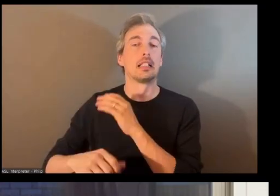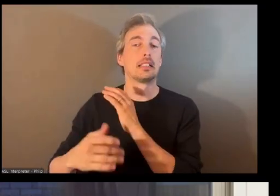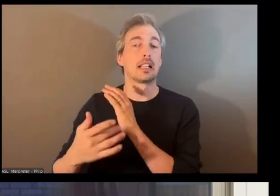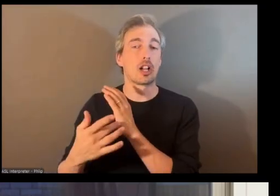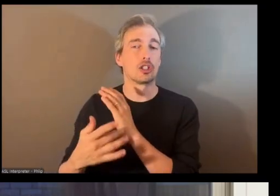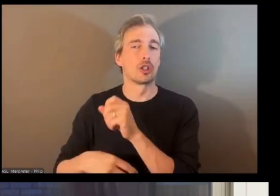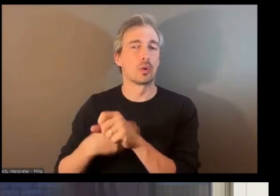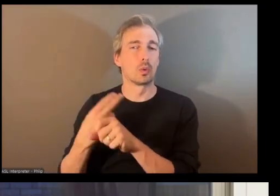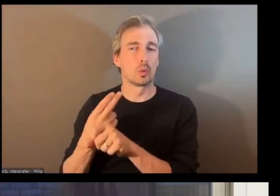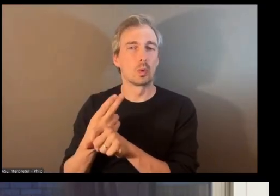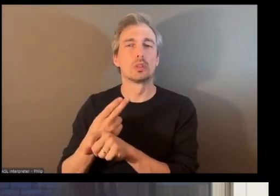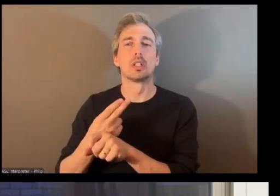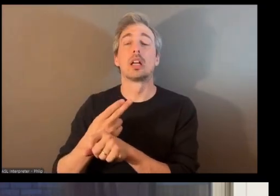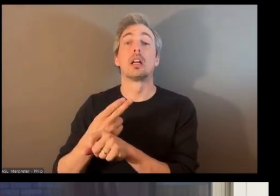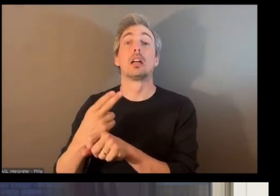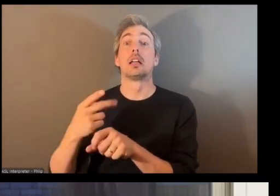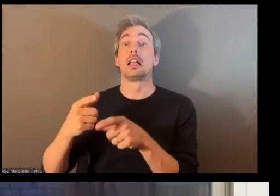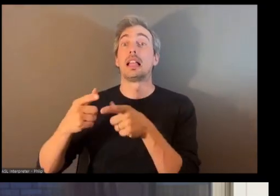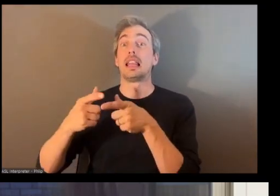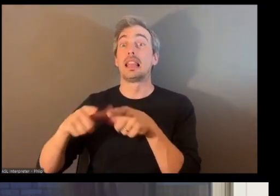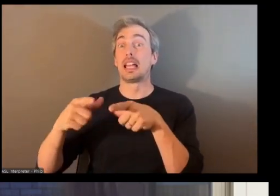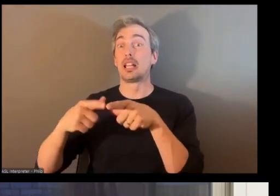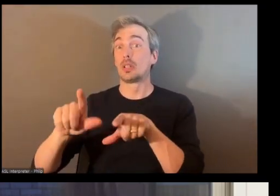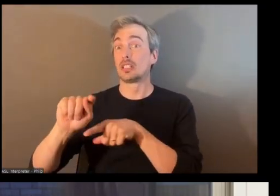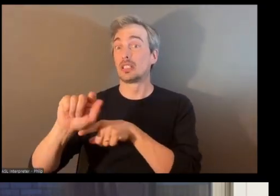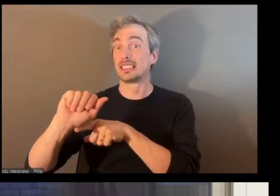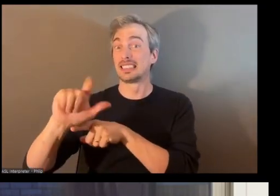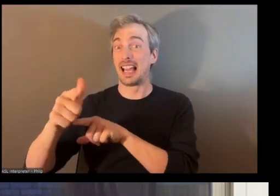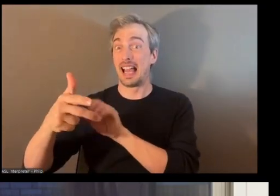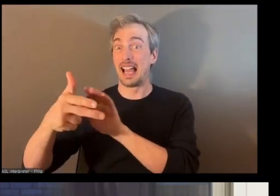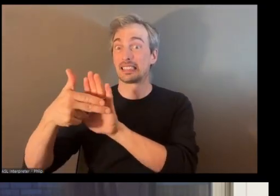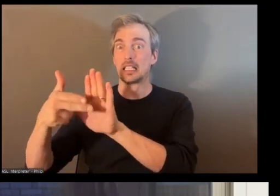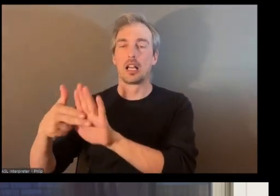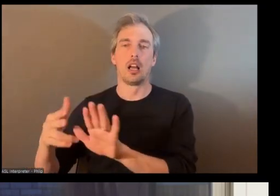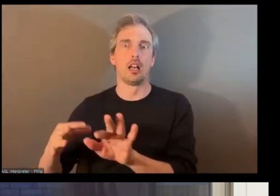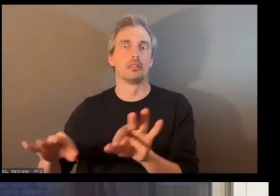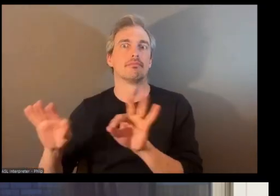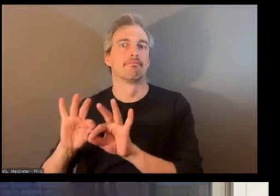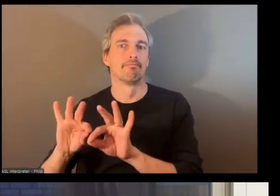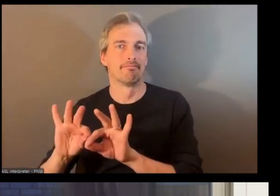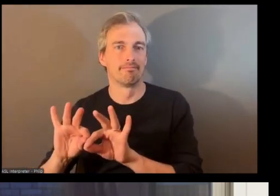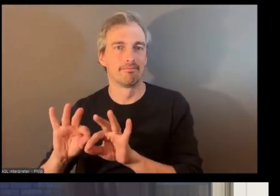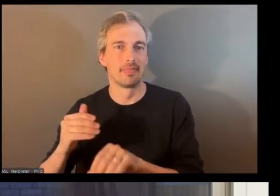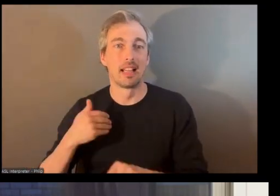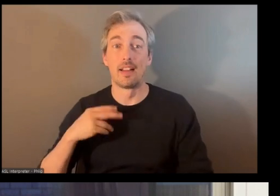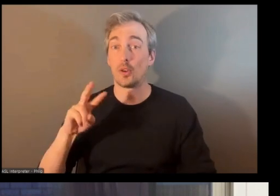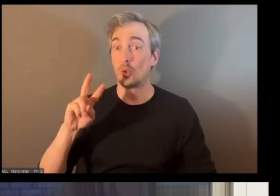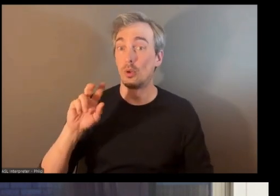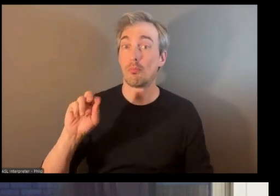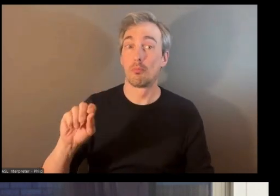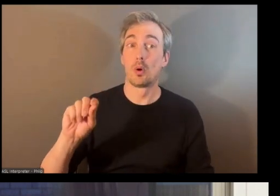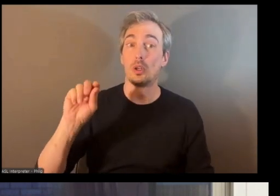And we have WCAG 2.2 success criteria for that. Language of parts. And language of page.